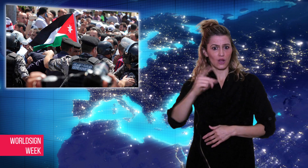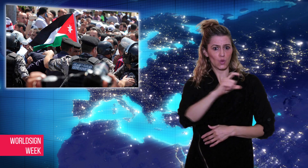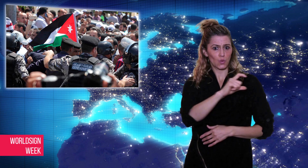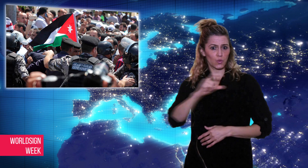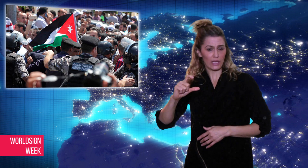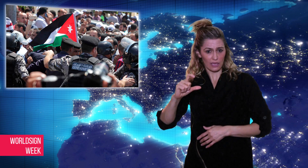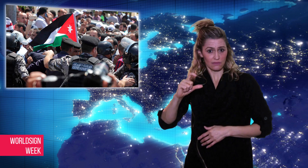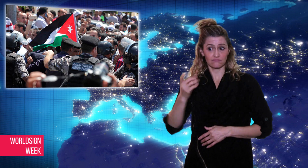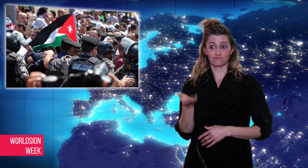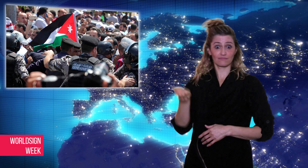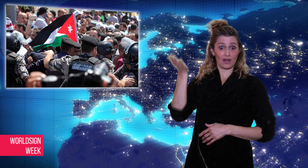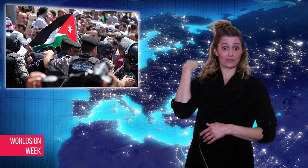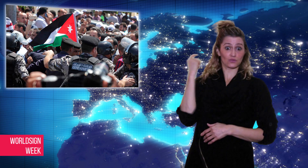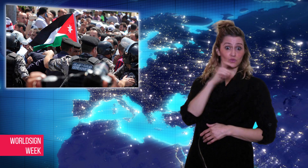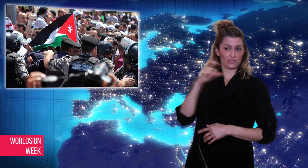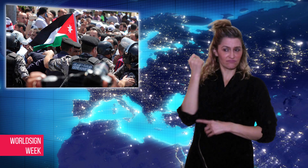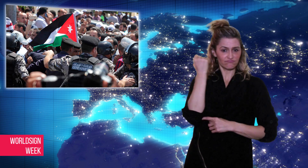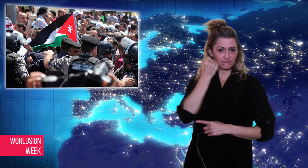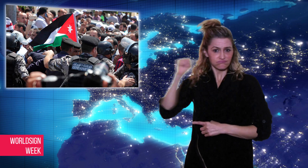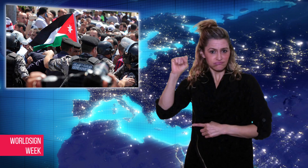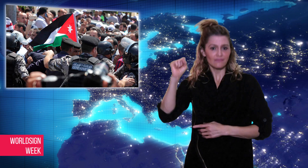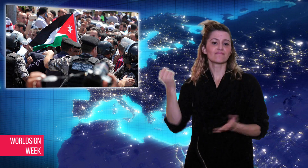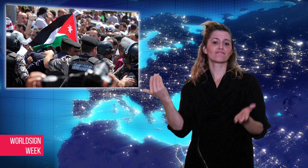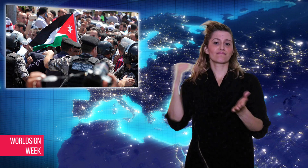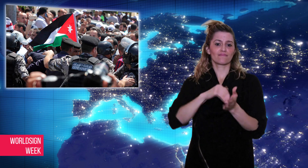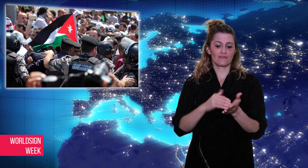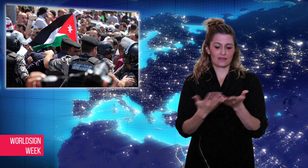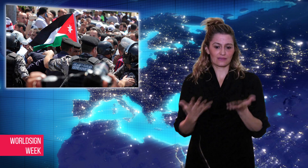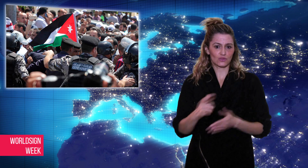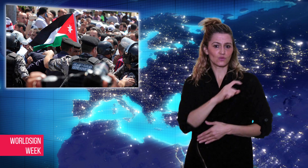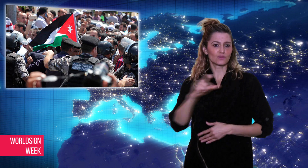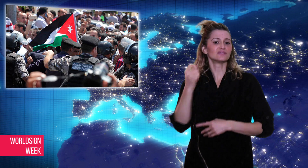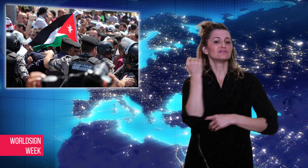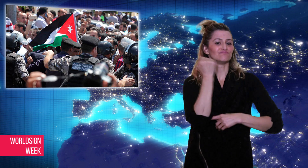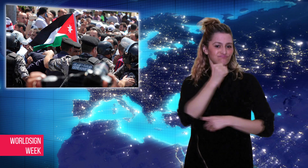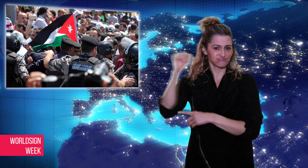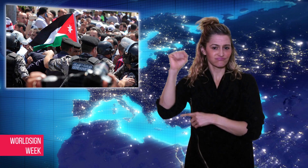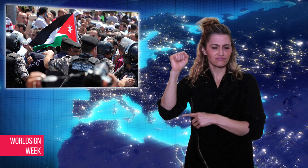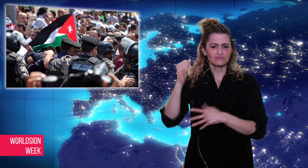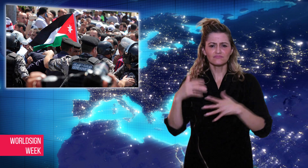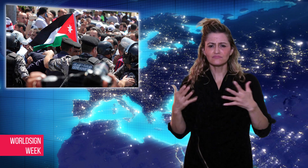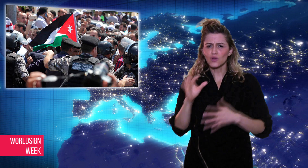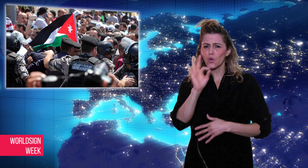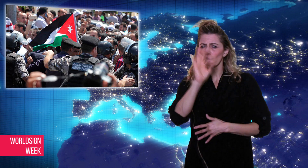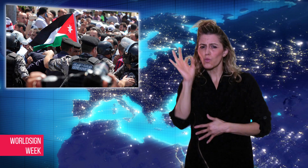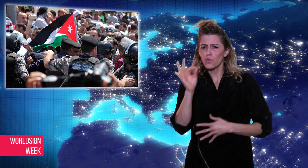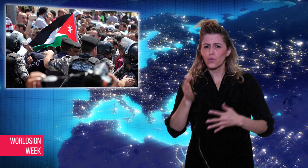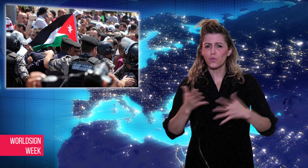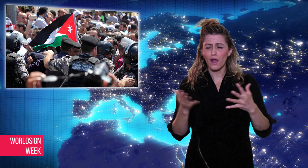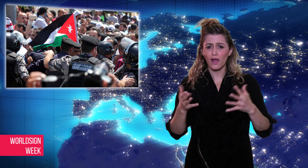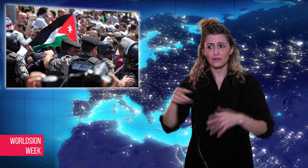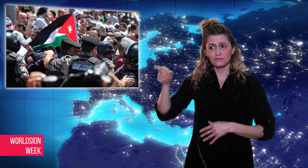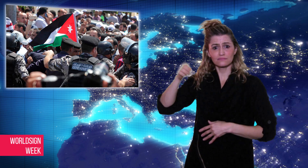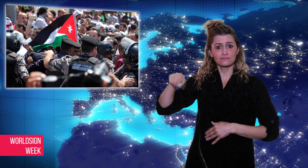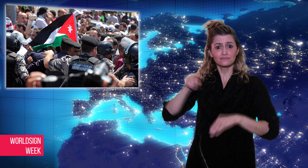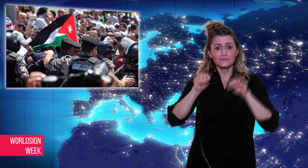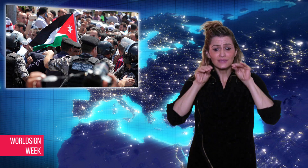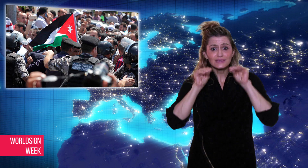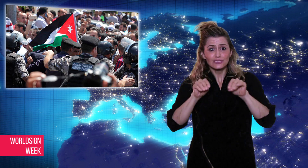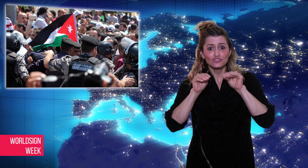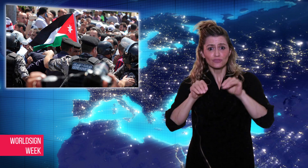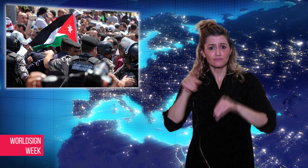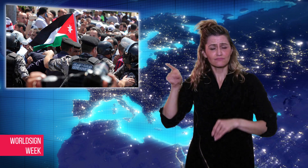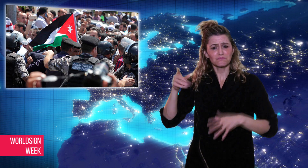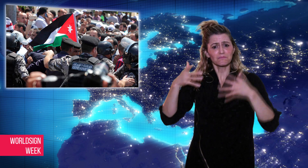demanding that the Jordanian government meet